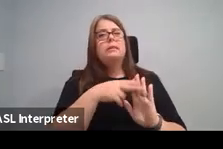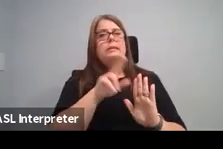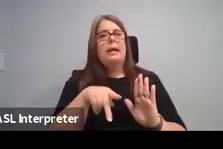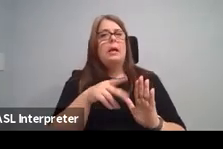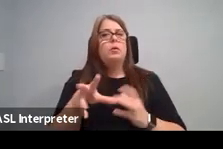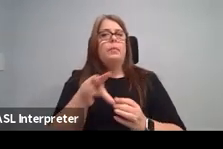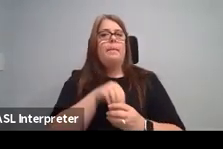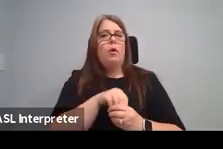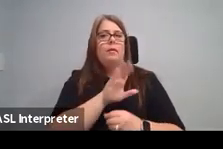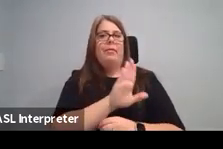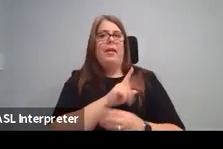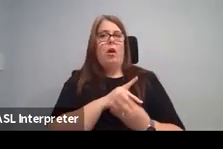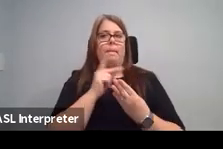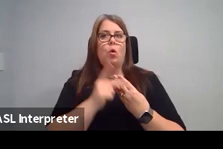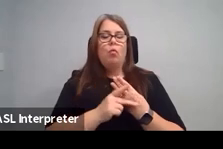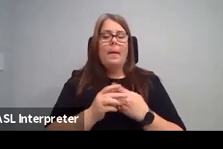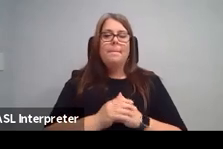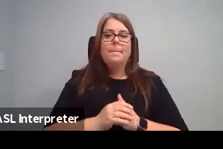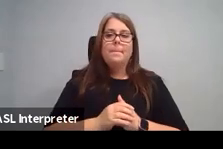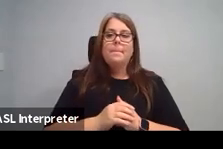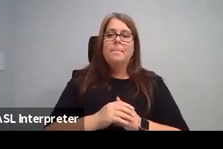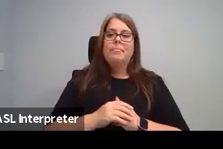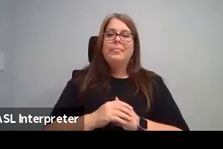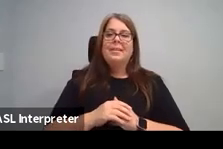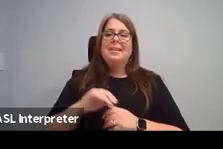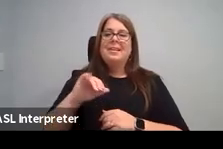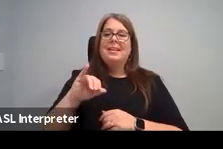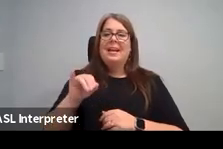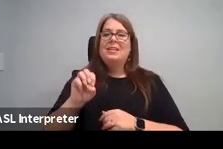Jewyl Alderson Clarke, SDCOE: More information on the email in our most recent newsletter, which you can find those archives. Yep.